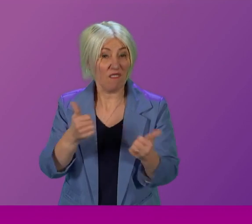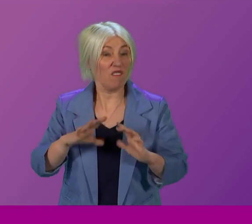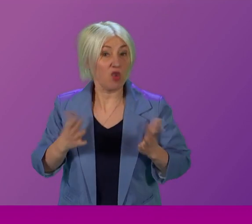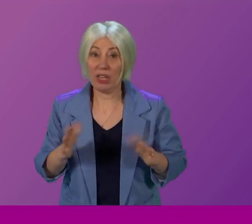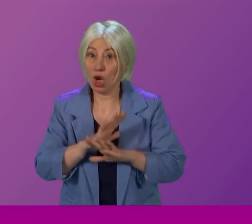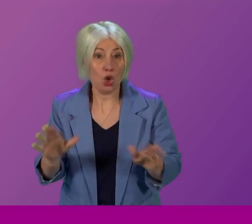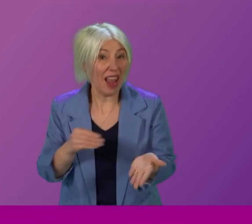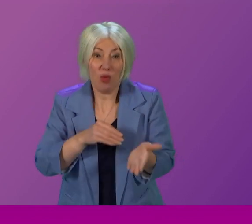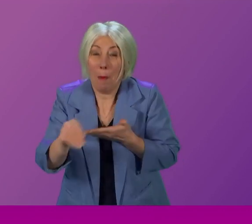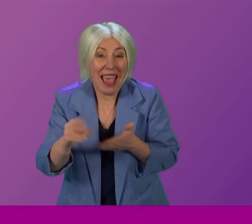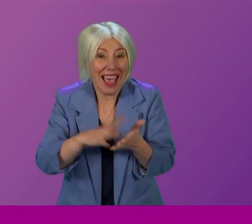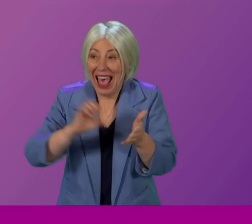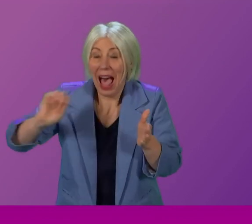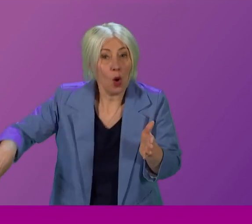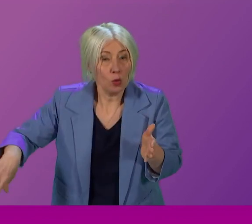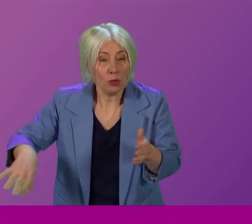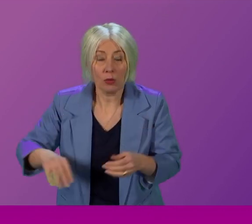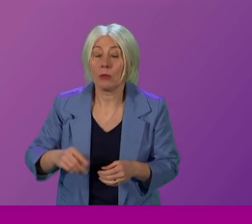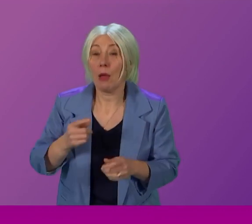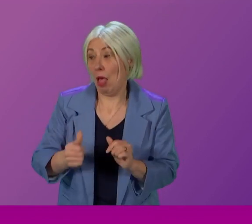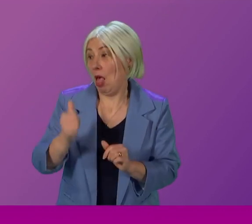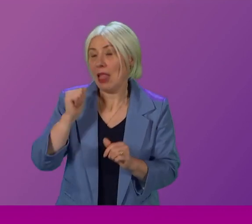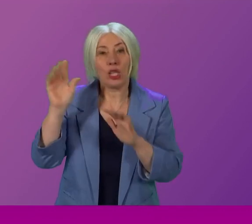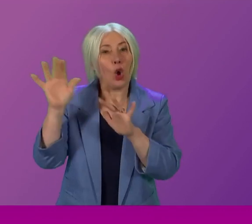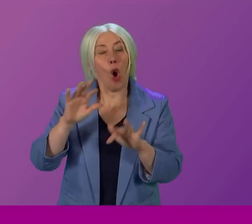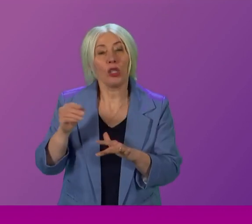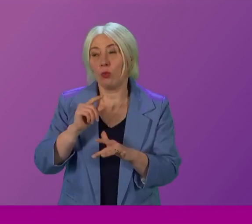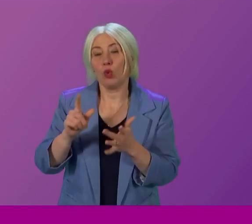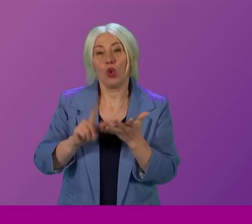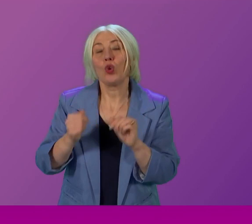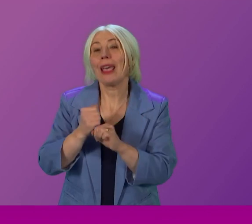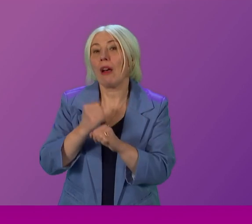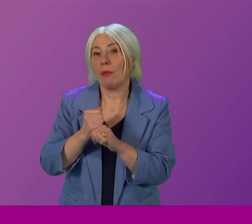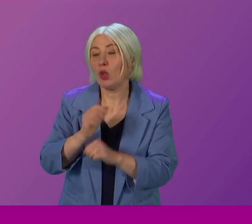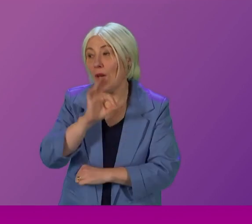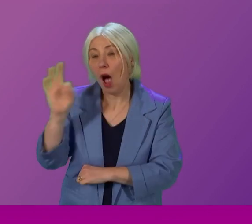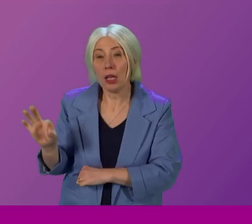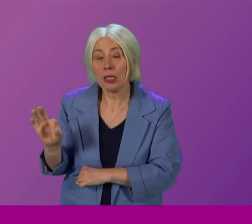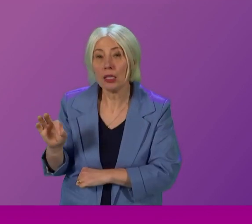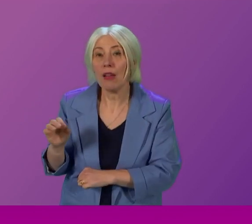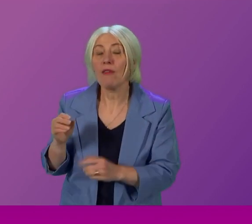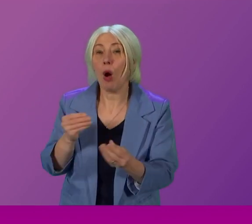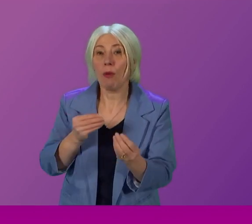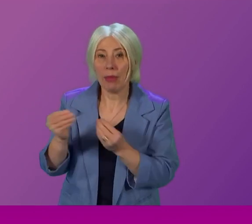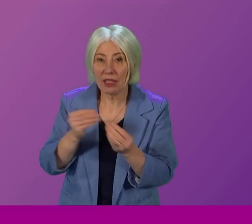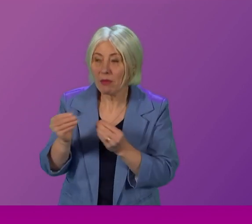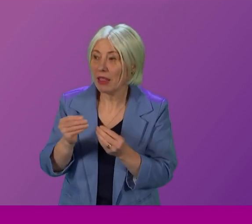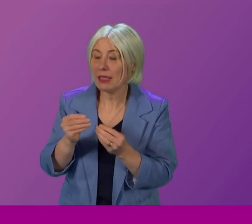Last autumn, the Cabinet Secretary for Net Zero, Energy and Transport wrote to the UK Government on a number of issues, including protections and flexibility for consumers on prepayment meters.